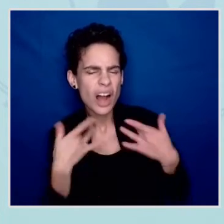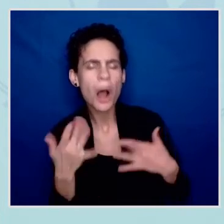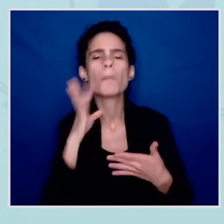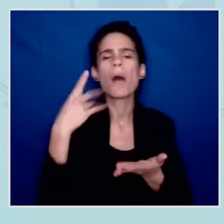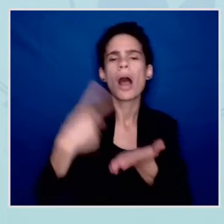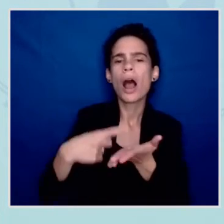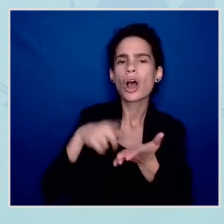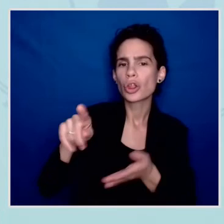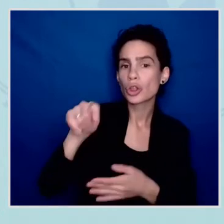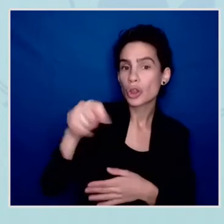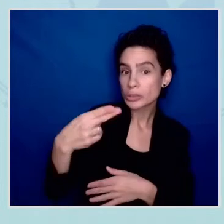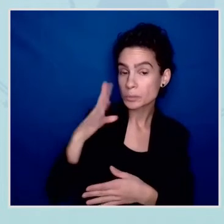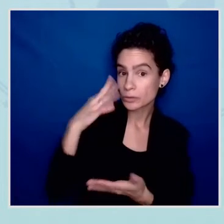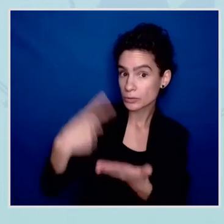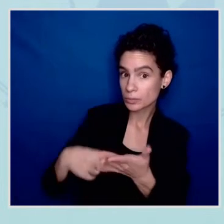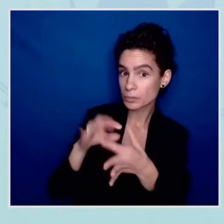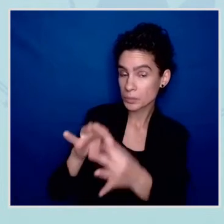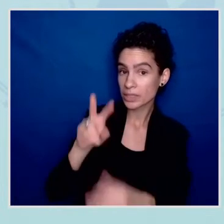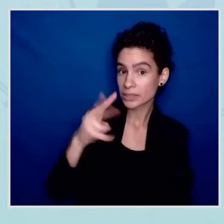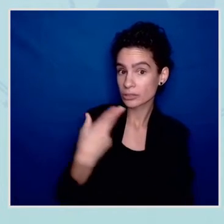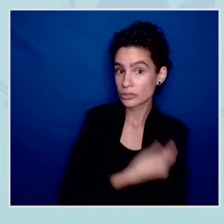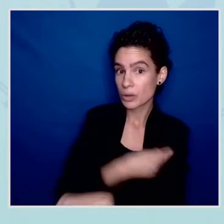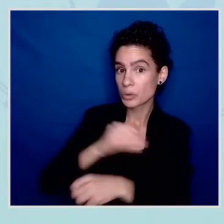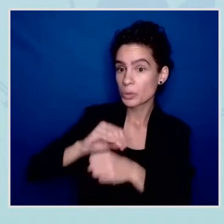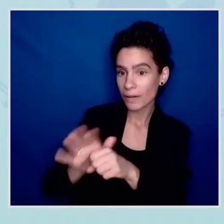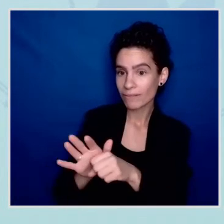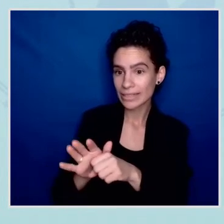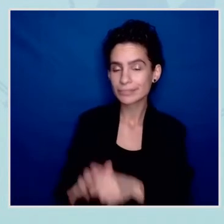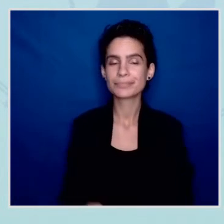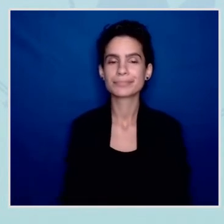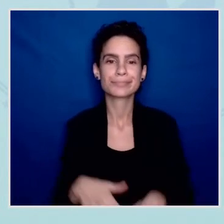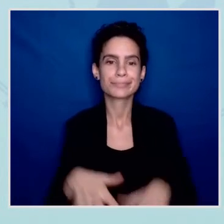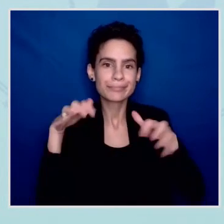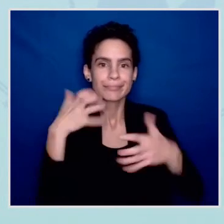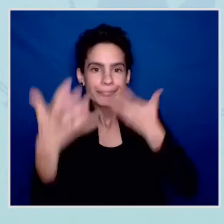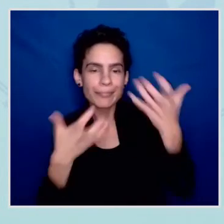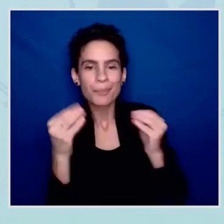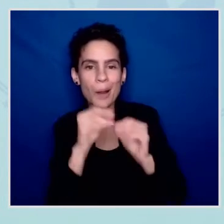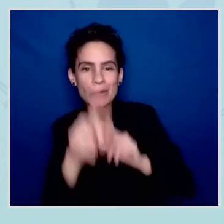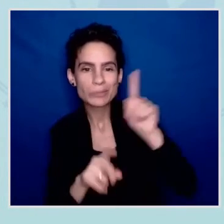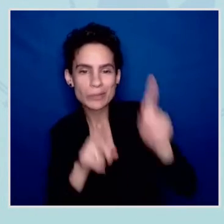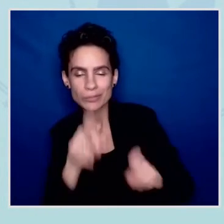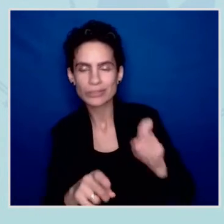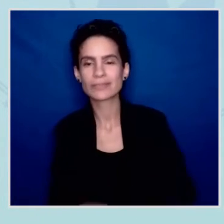CAN GET A SECOND SHOT ON TIME